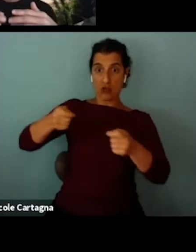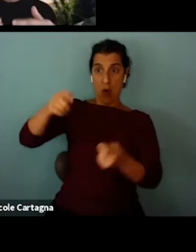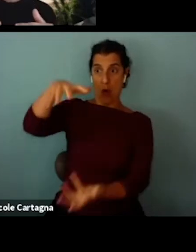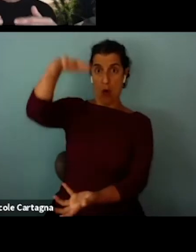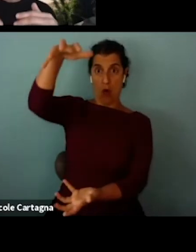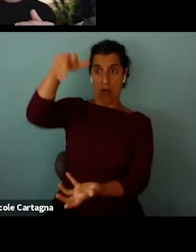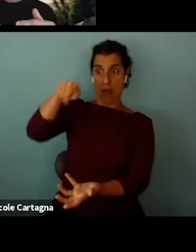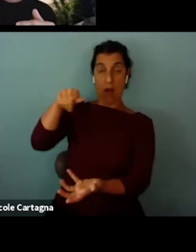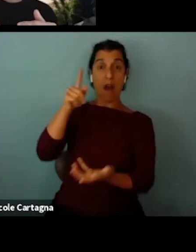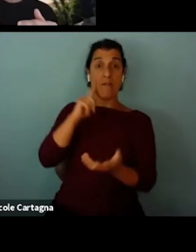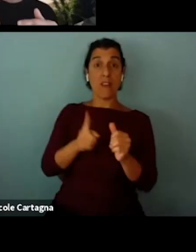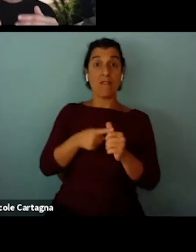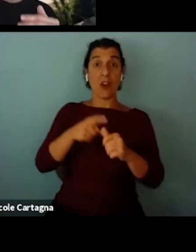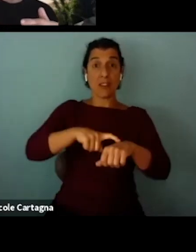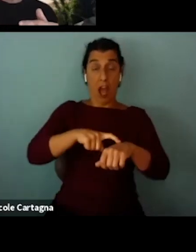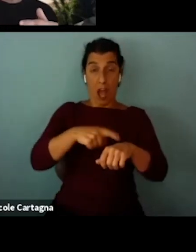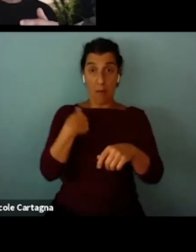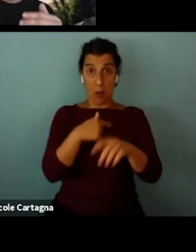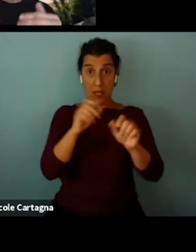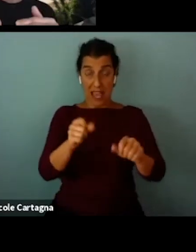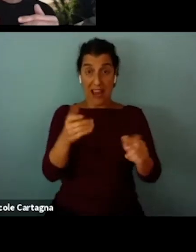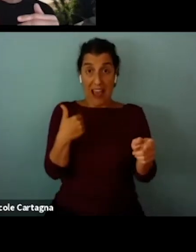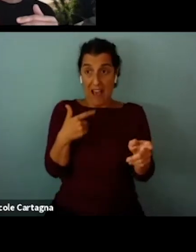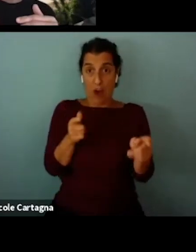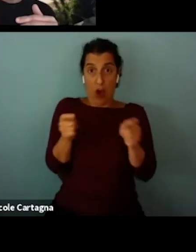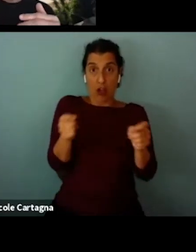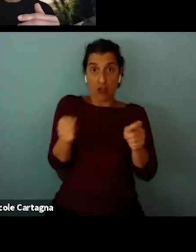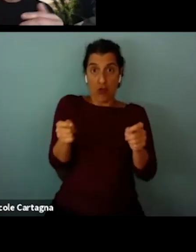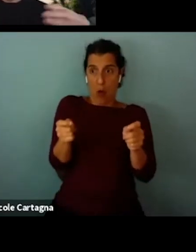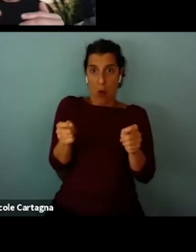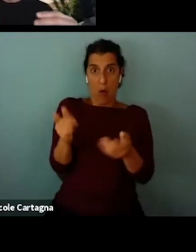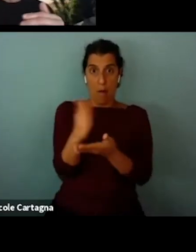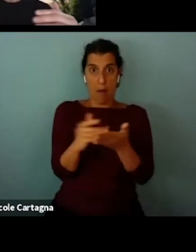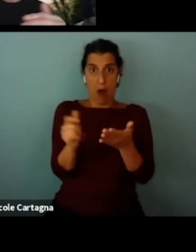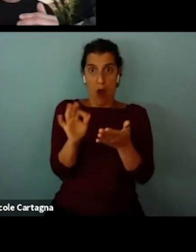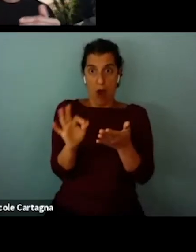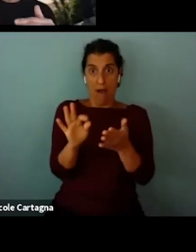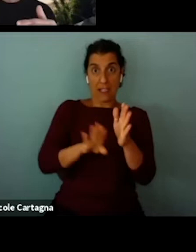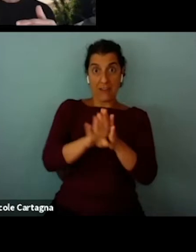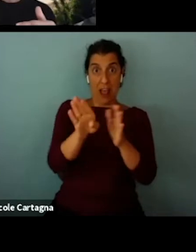first time we'll be able to have a controlled part of a developmental psychology experiment